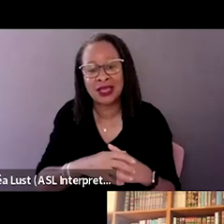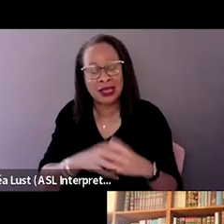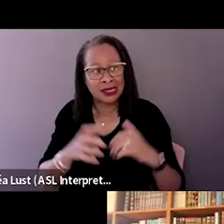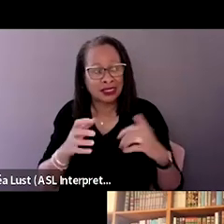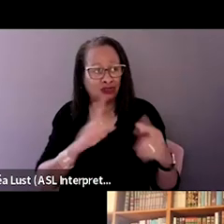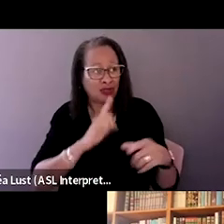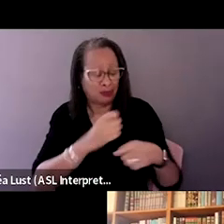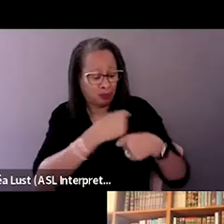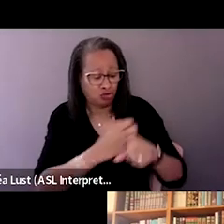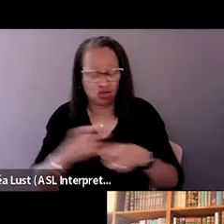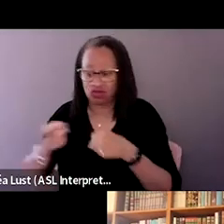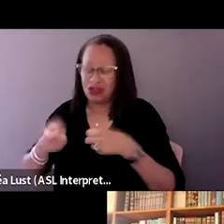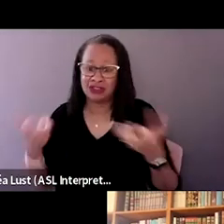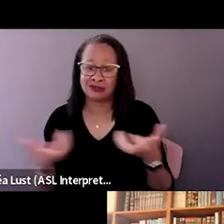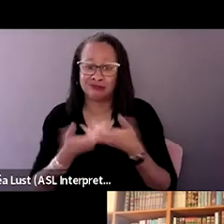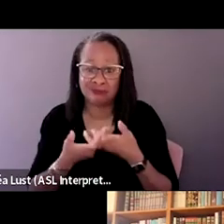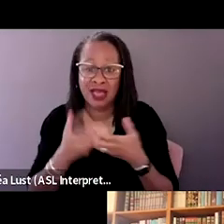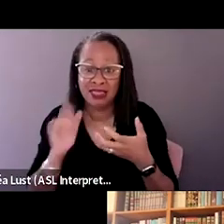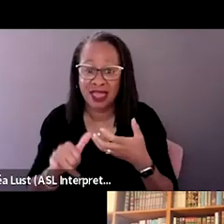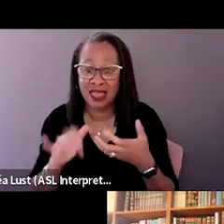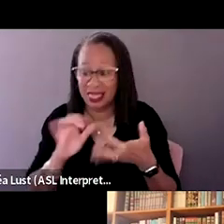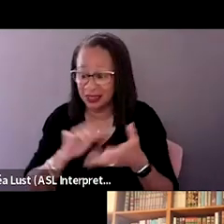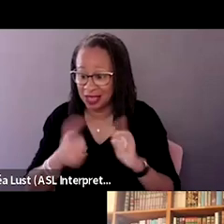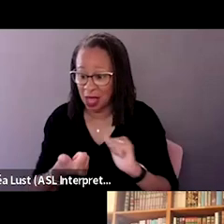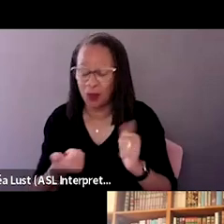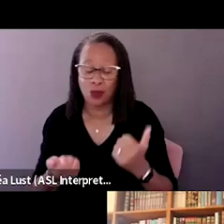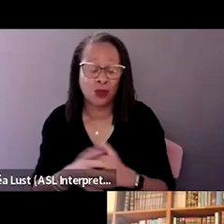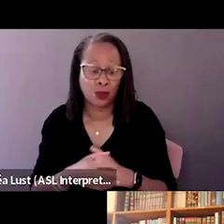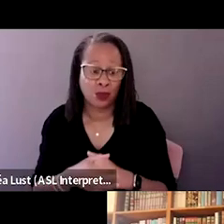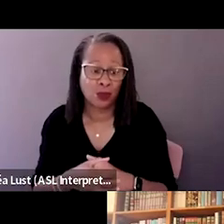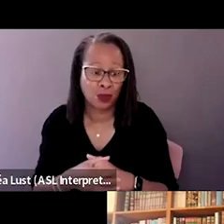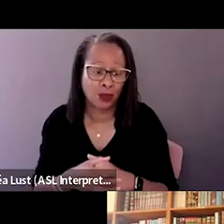and the director, and this is the way I want to work.